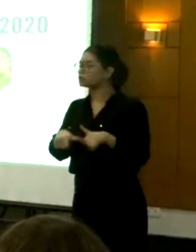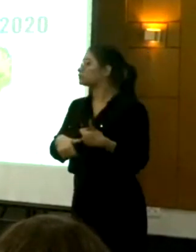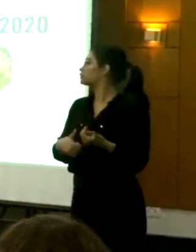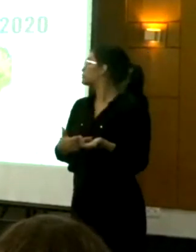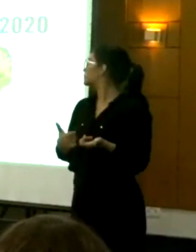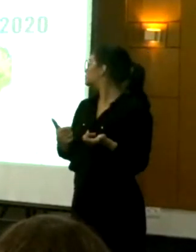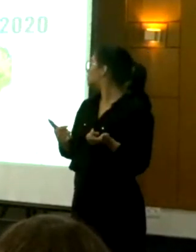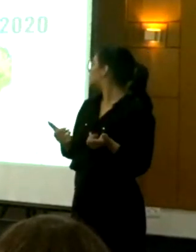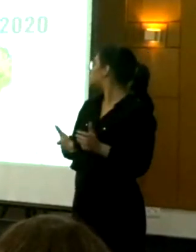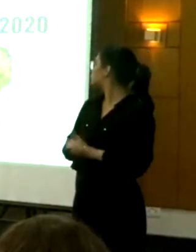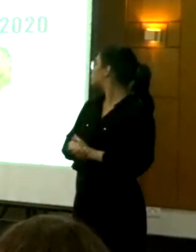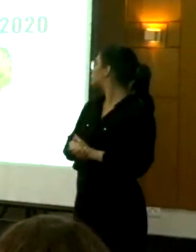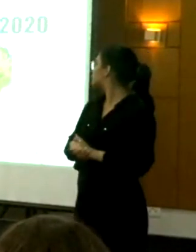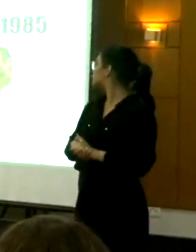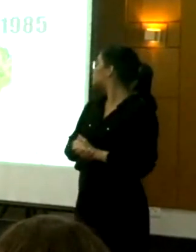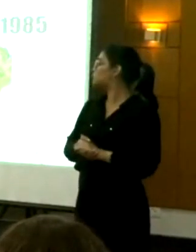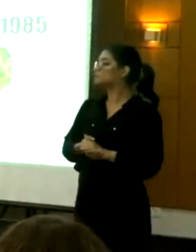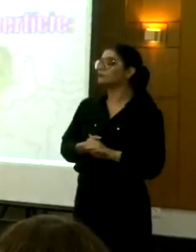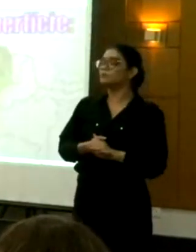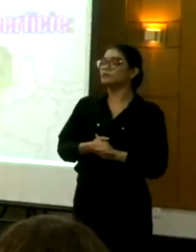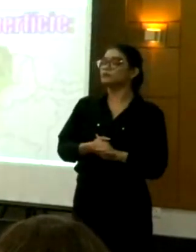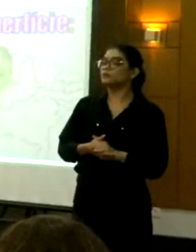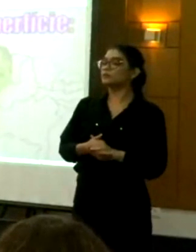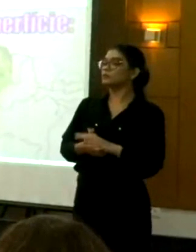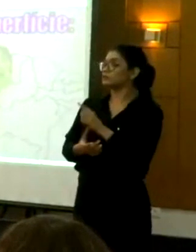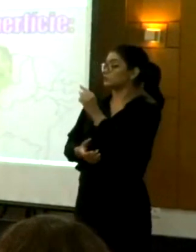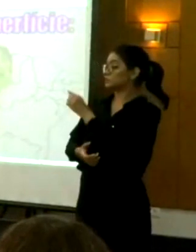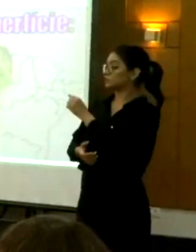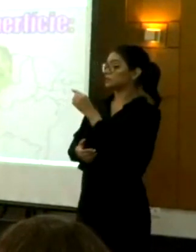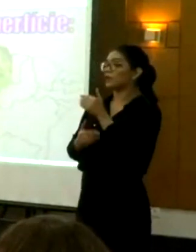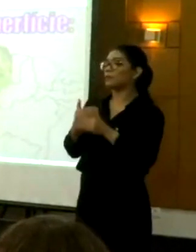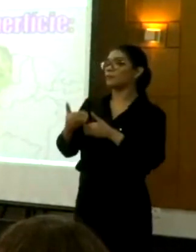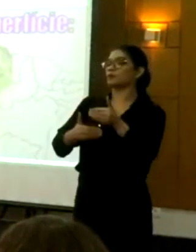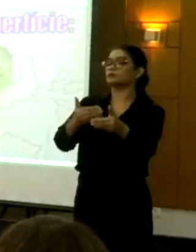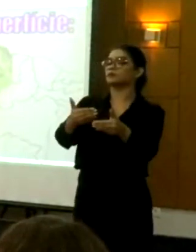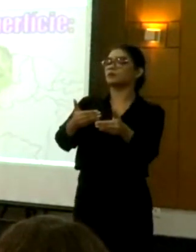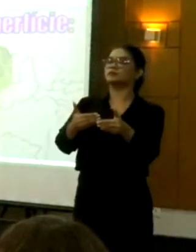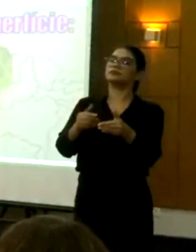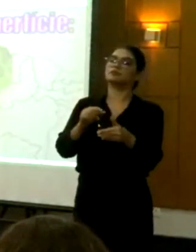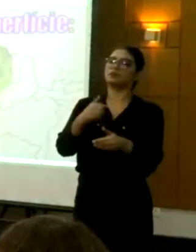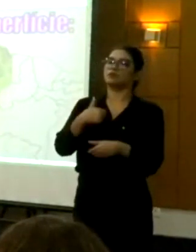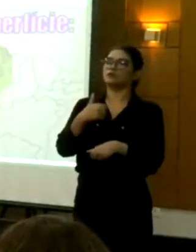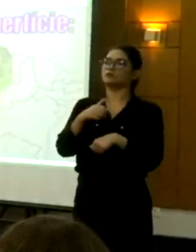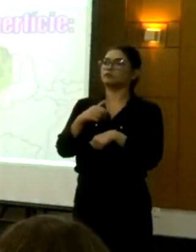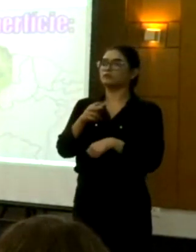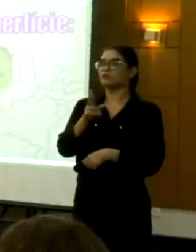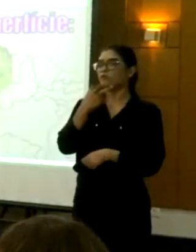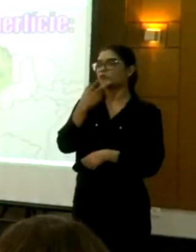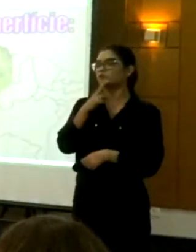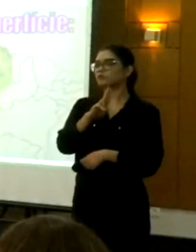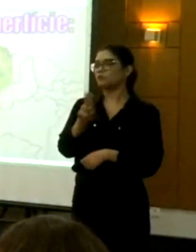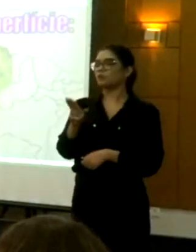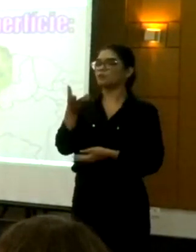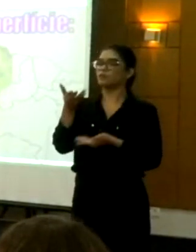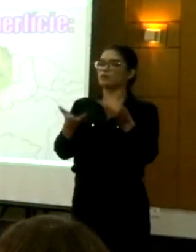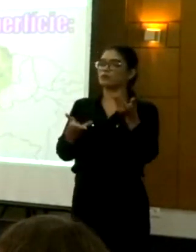was directly reflected in a physical process here that I call energy balance, so the energy that comes from the sun in fact, it is the following,